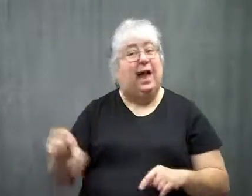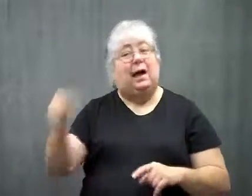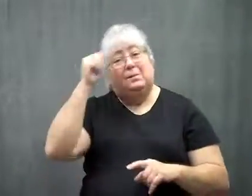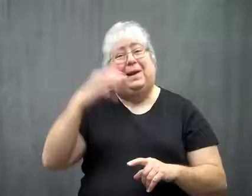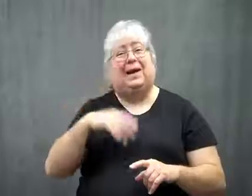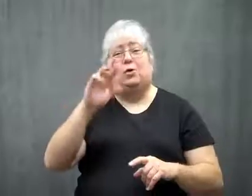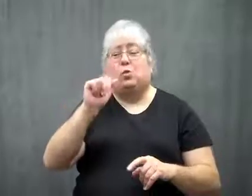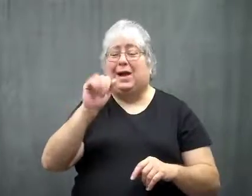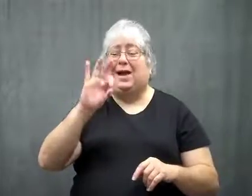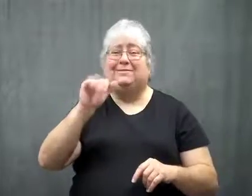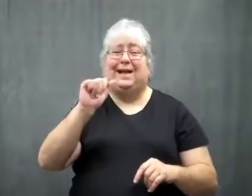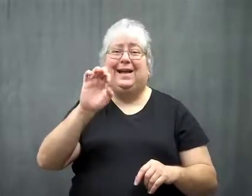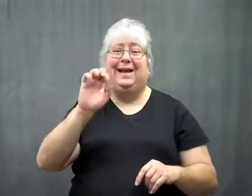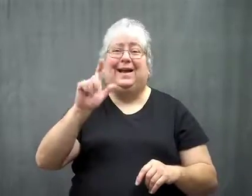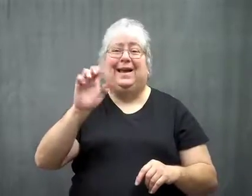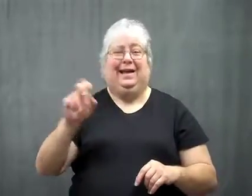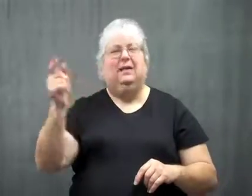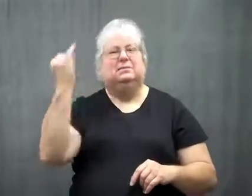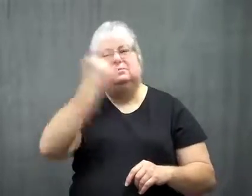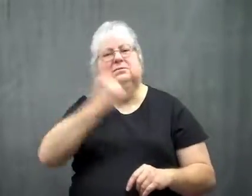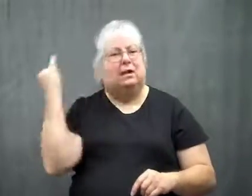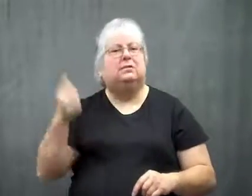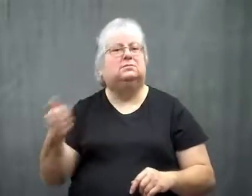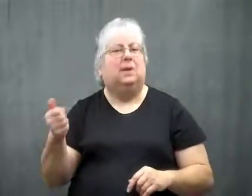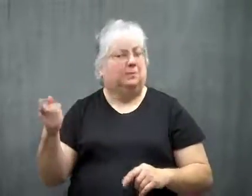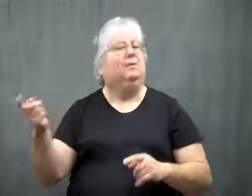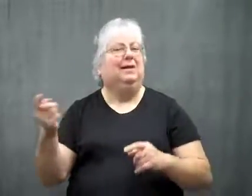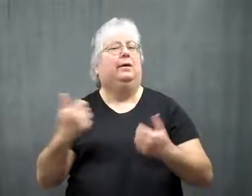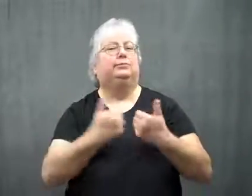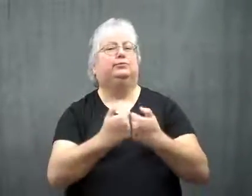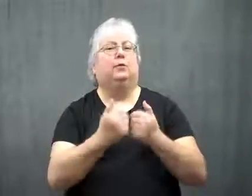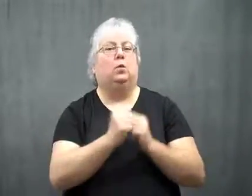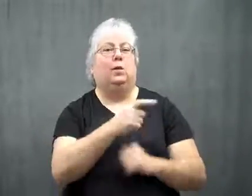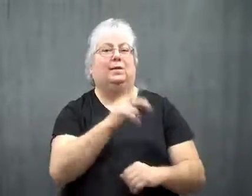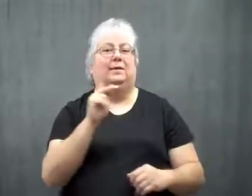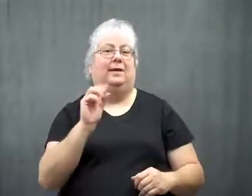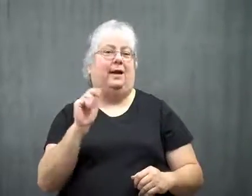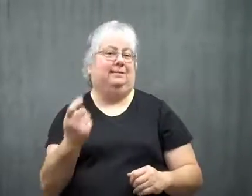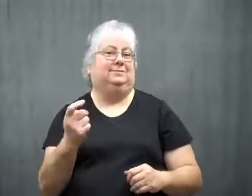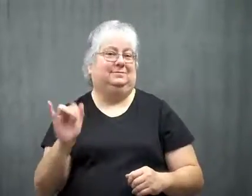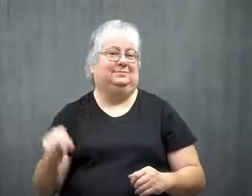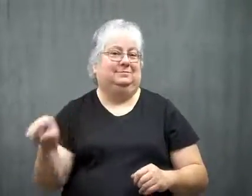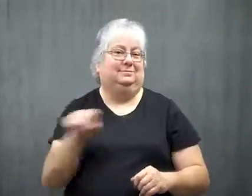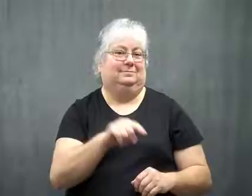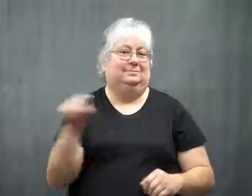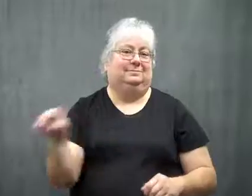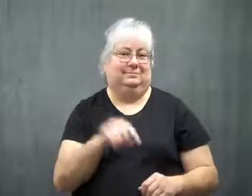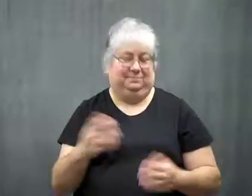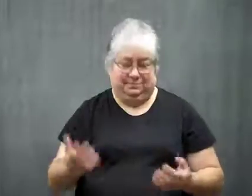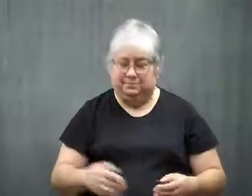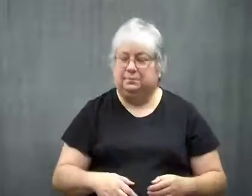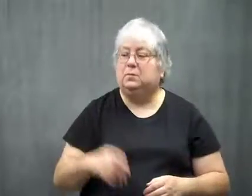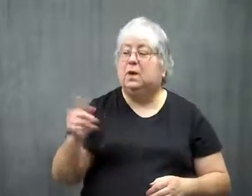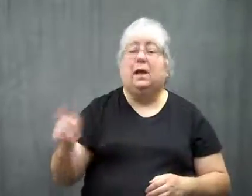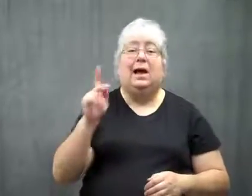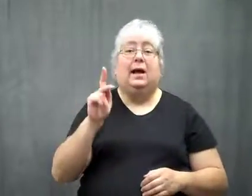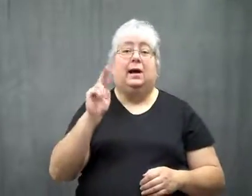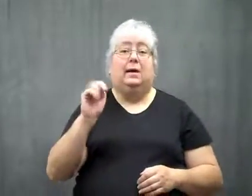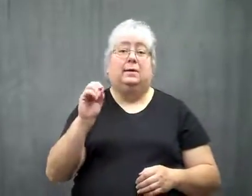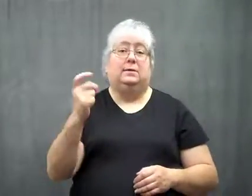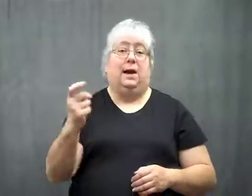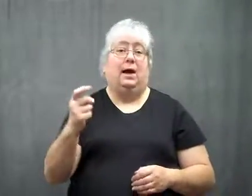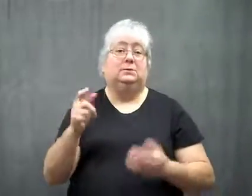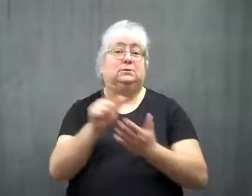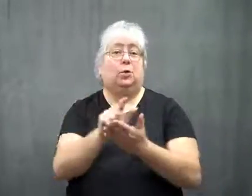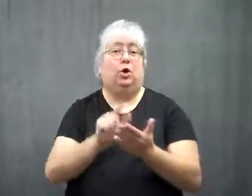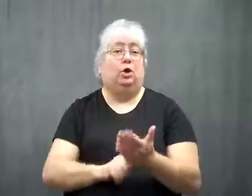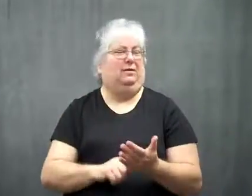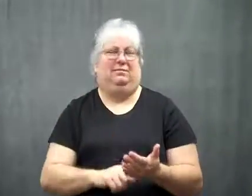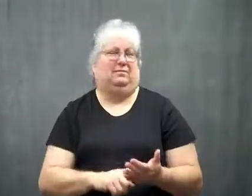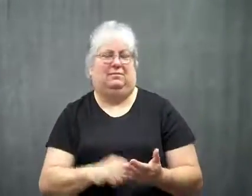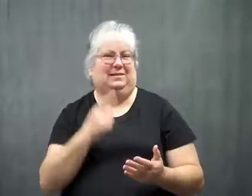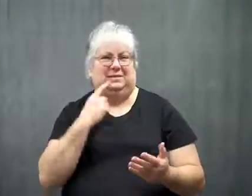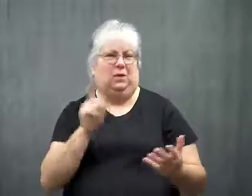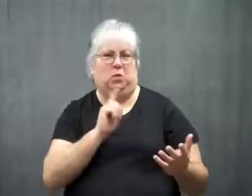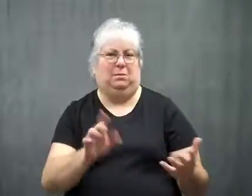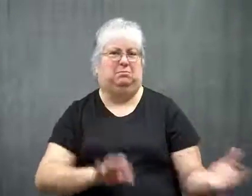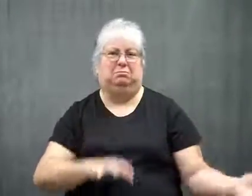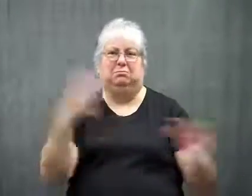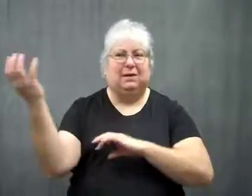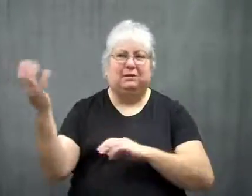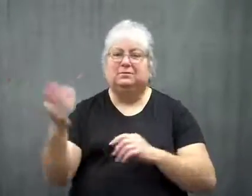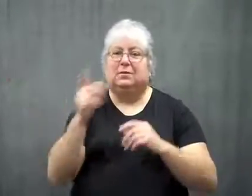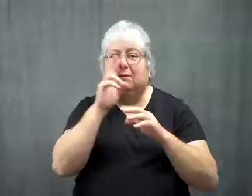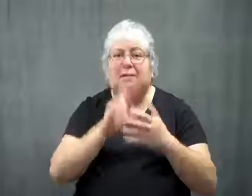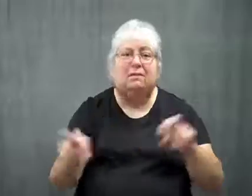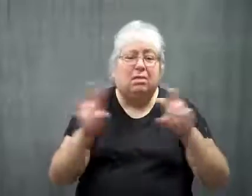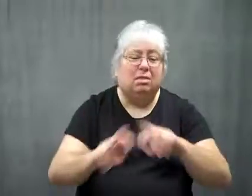Sollecito was Italian, and was Knox's boyfriend.